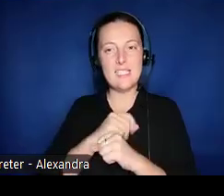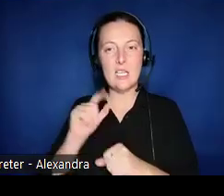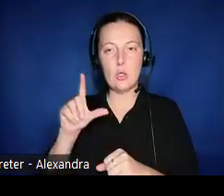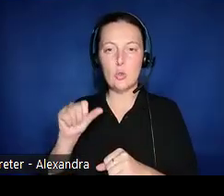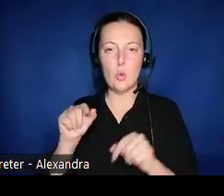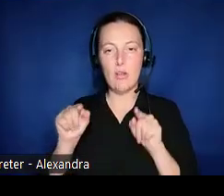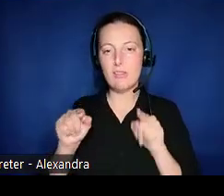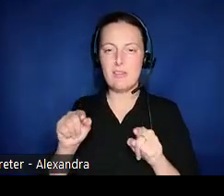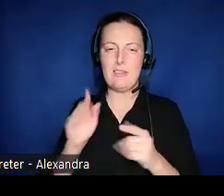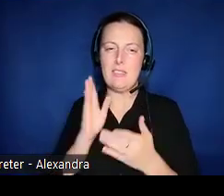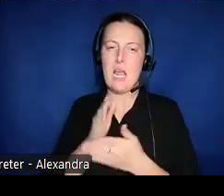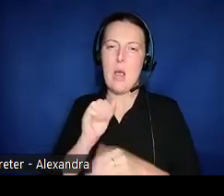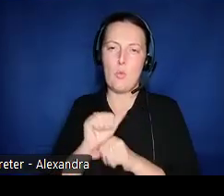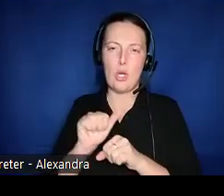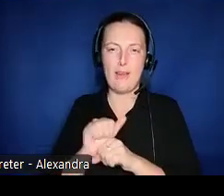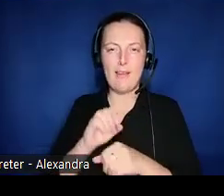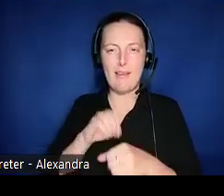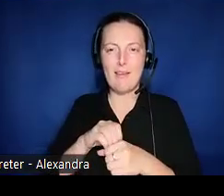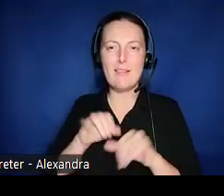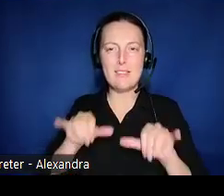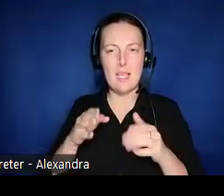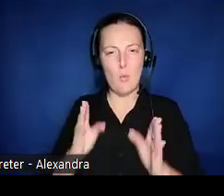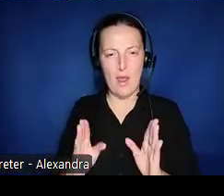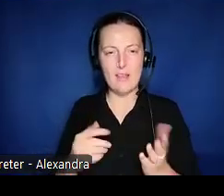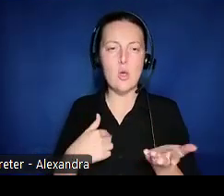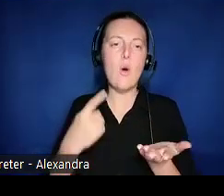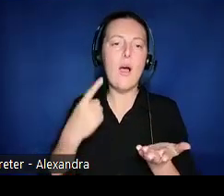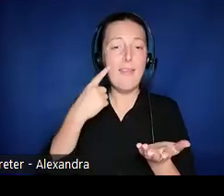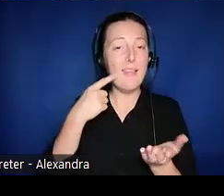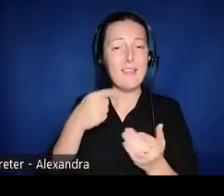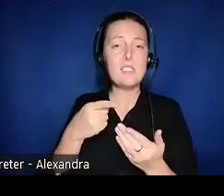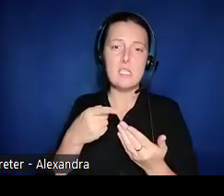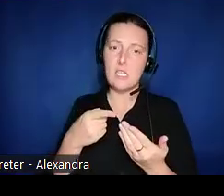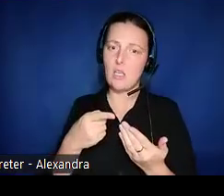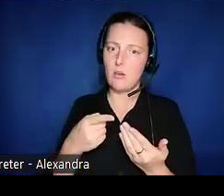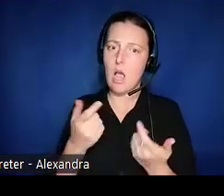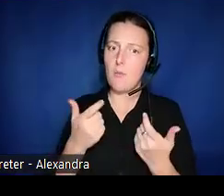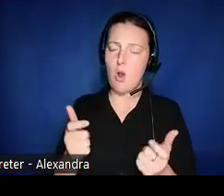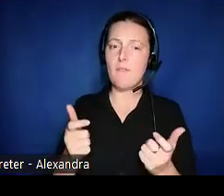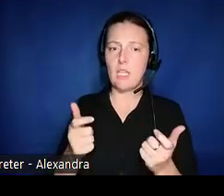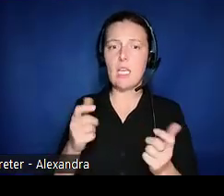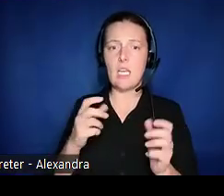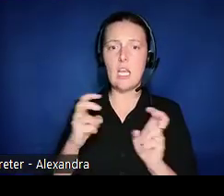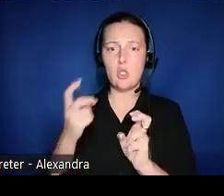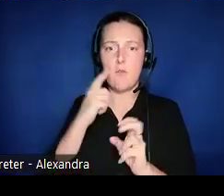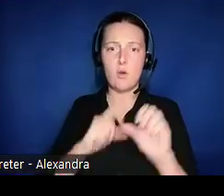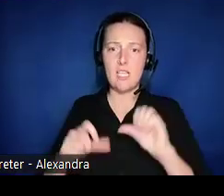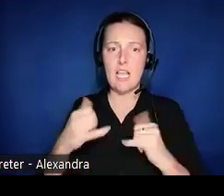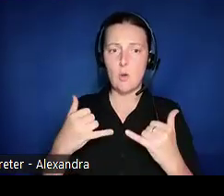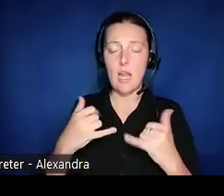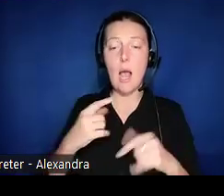in in the science right now but I think statistics also offers a way out so if we start to try to